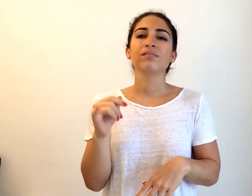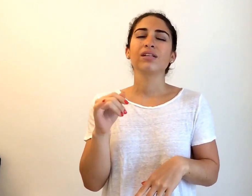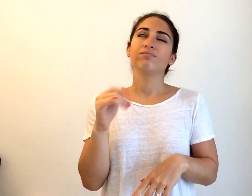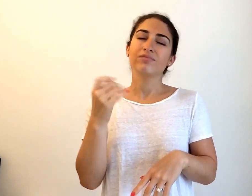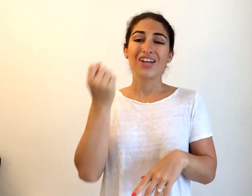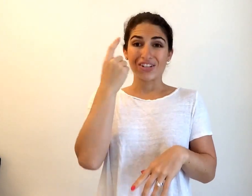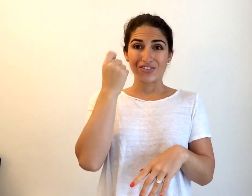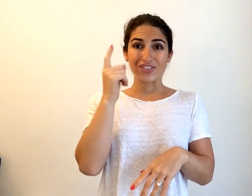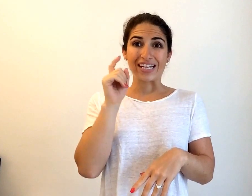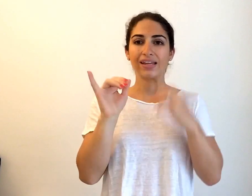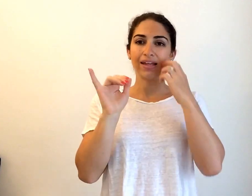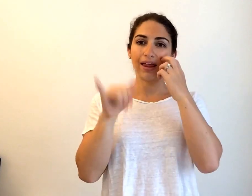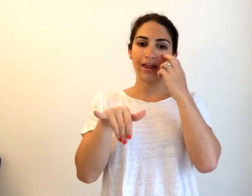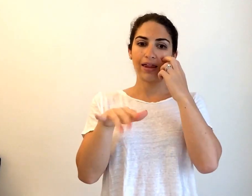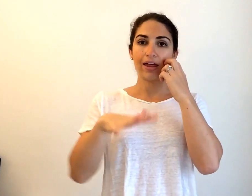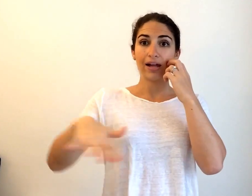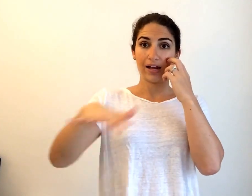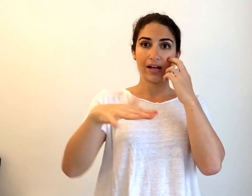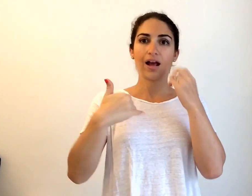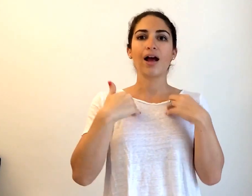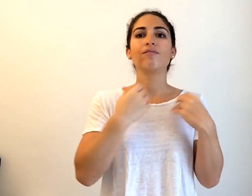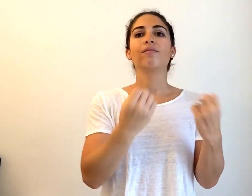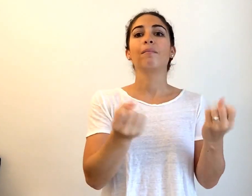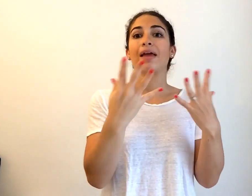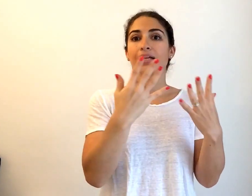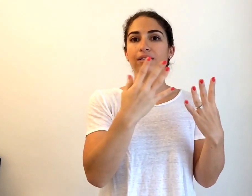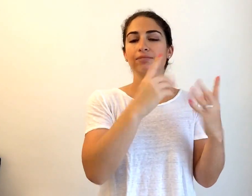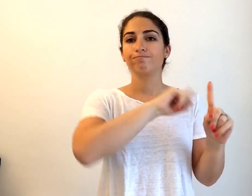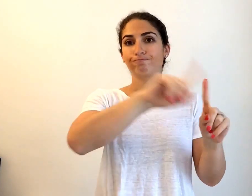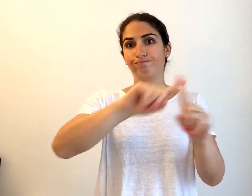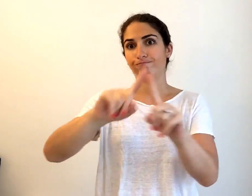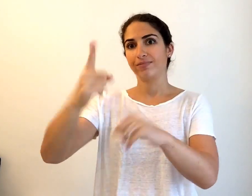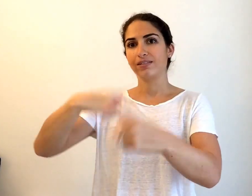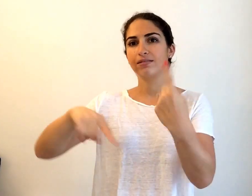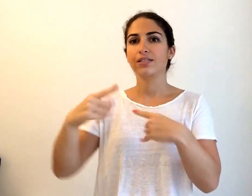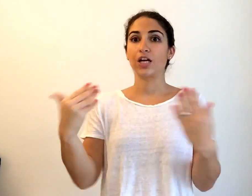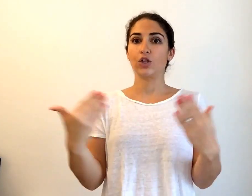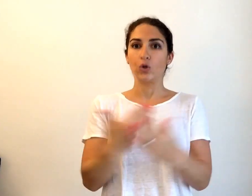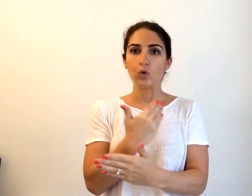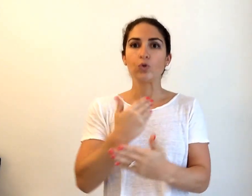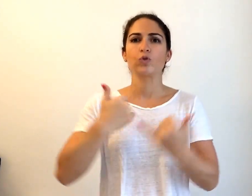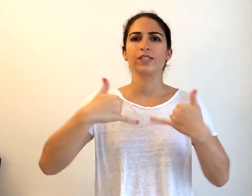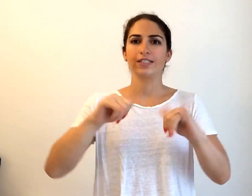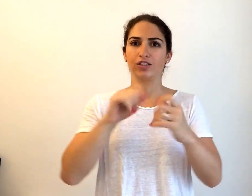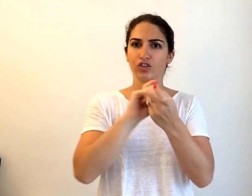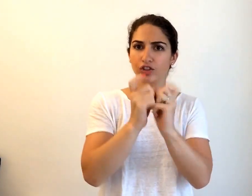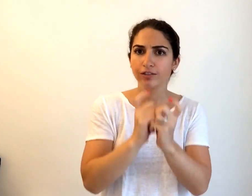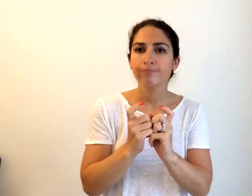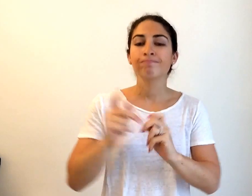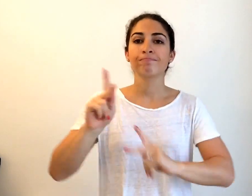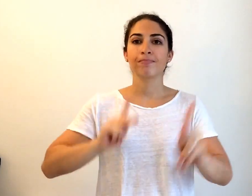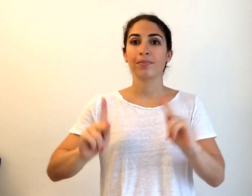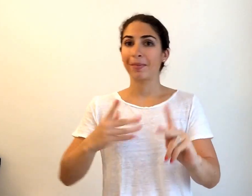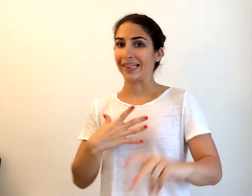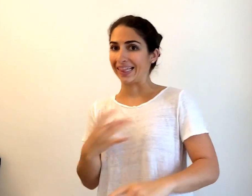it out: B-I, very short. So, understand that that topic has many, many different signs that are still new and changing, so